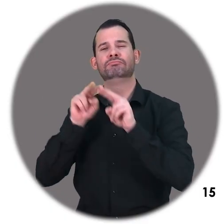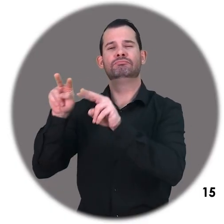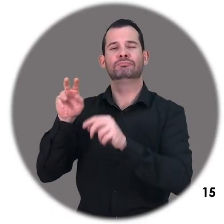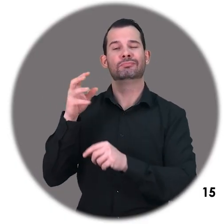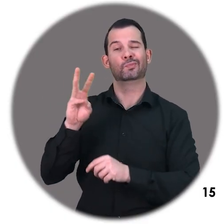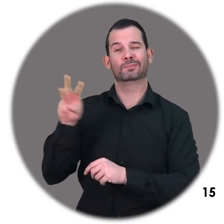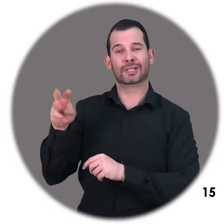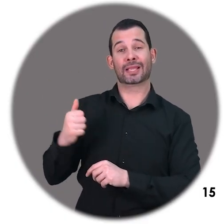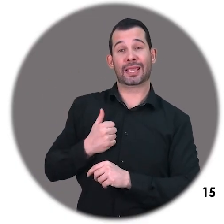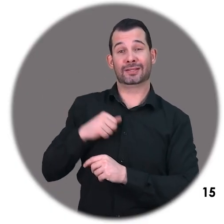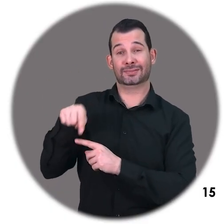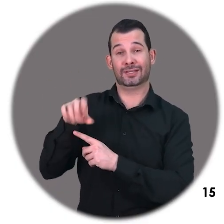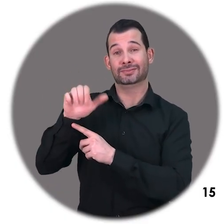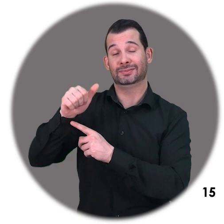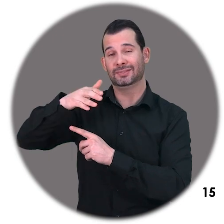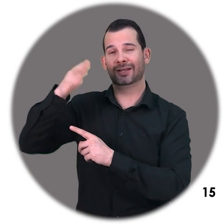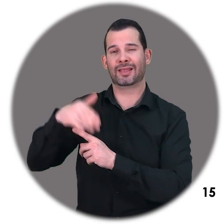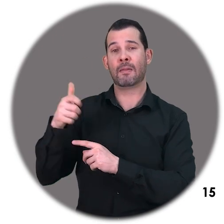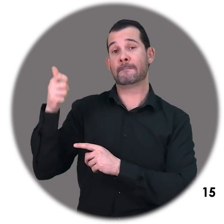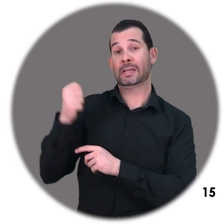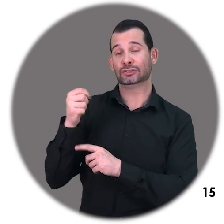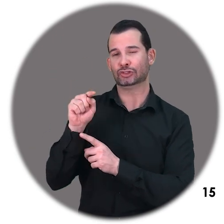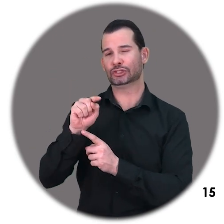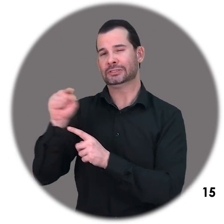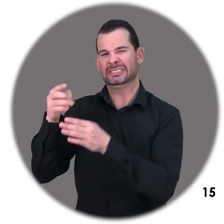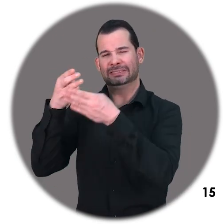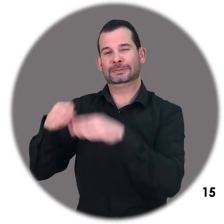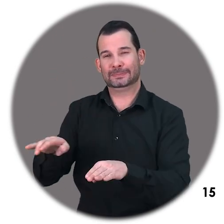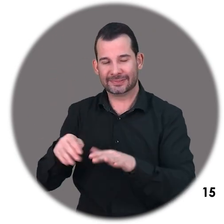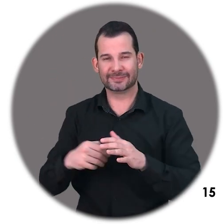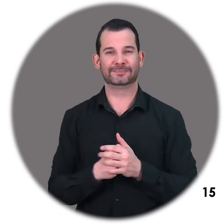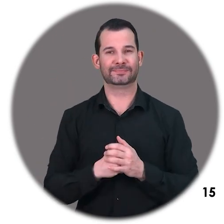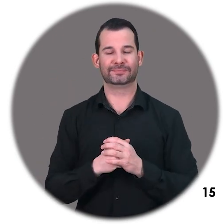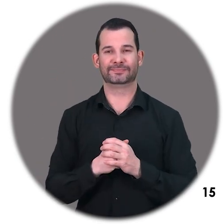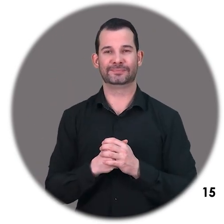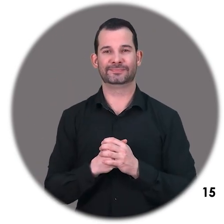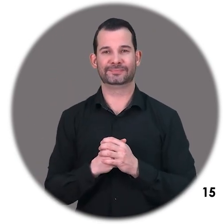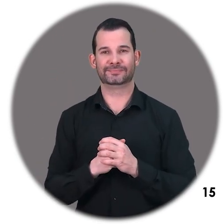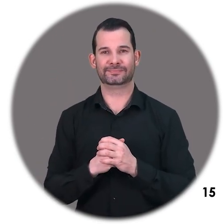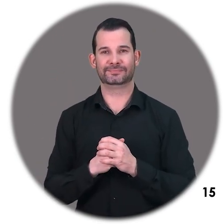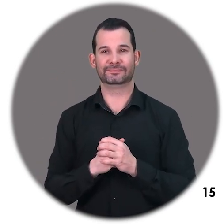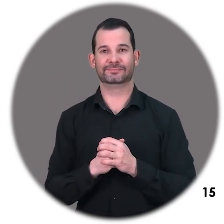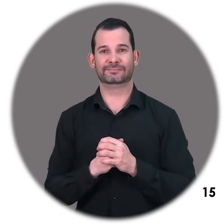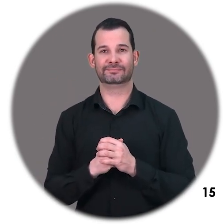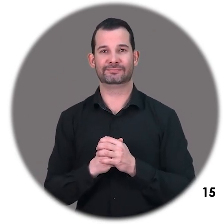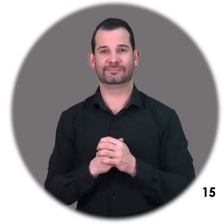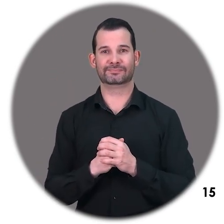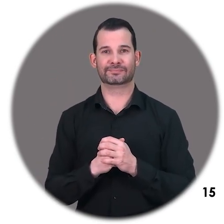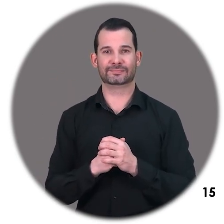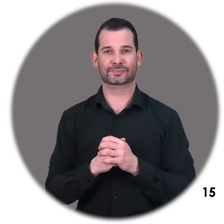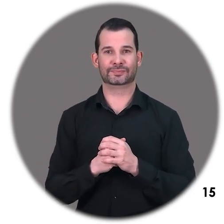go to canada.ca/pension-splitting